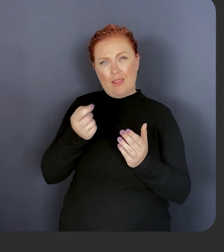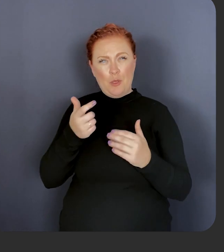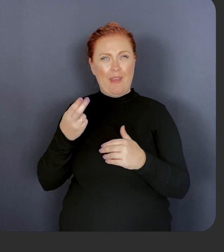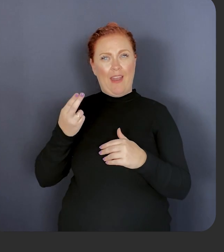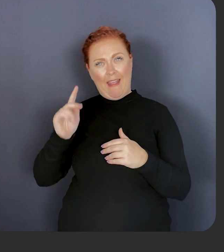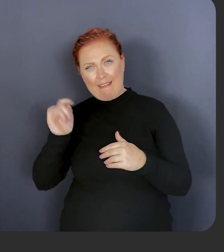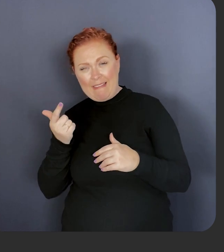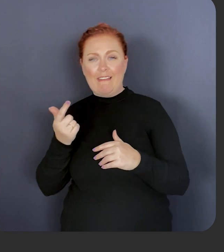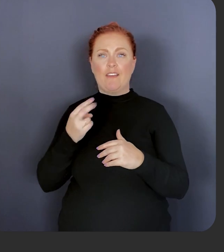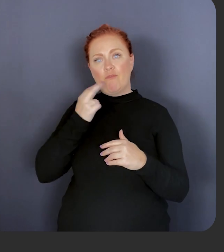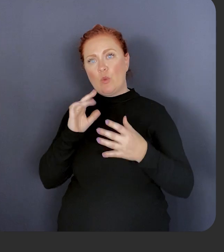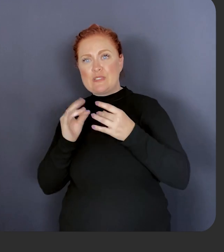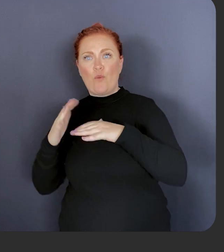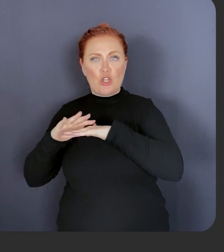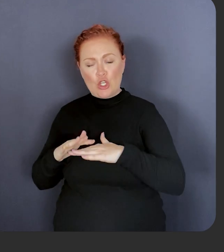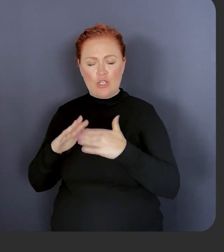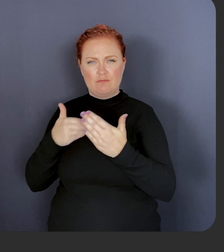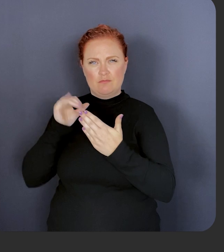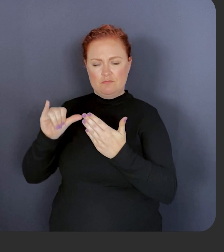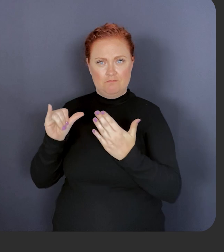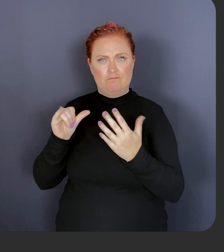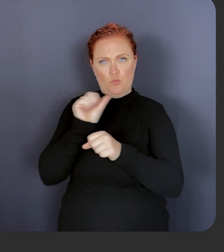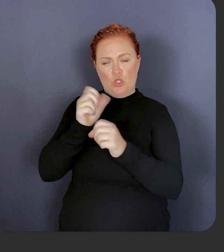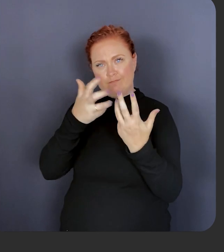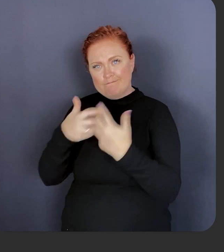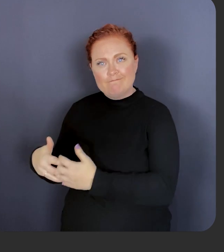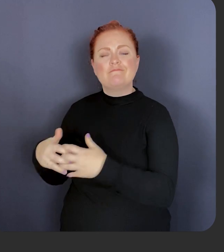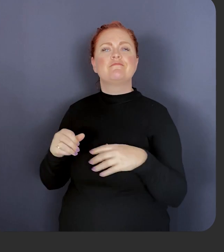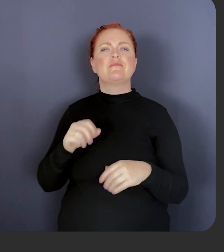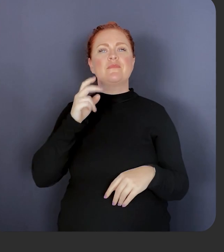of hacking of VoiceOver, given the screen record happening,